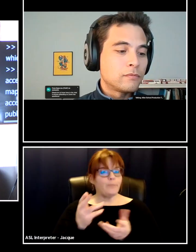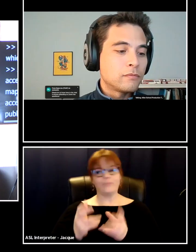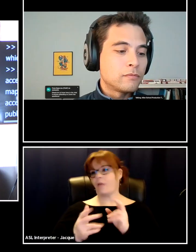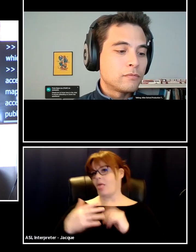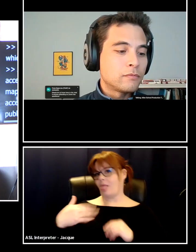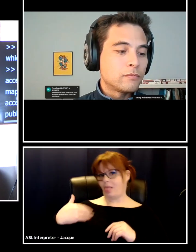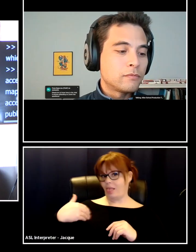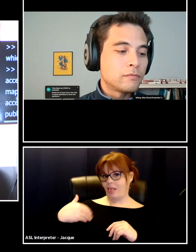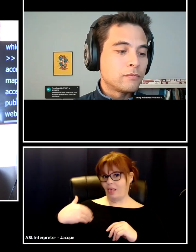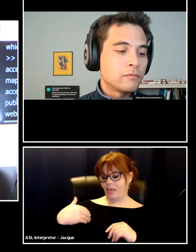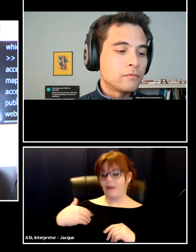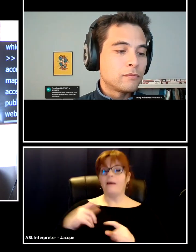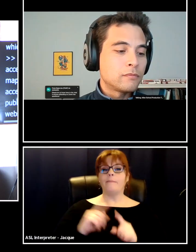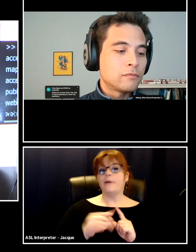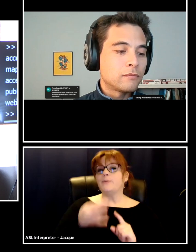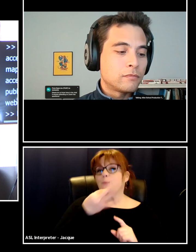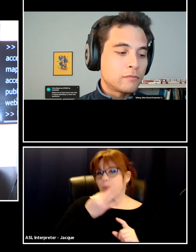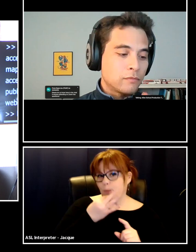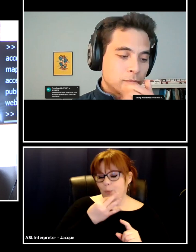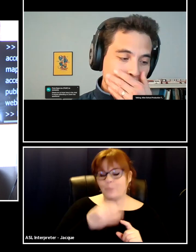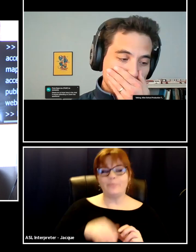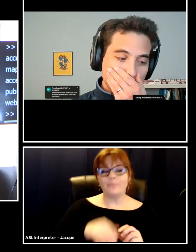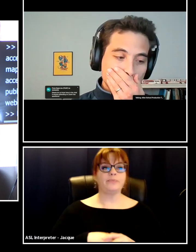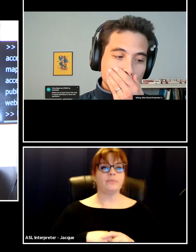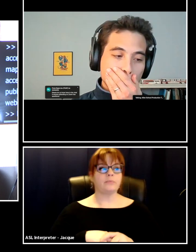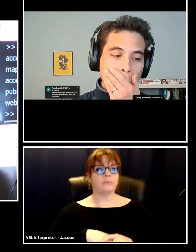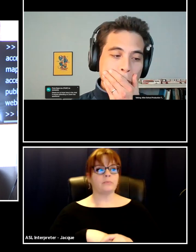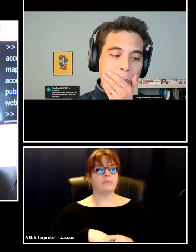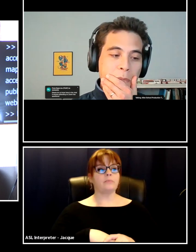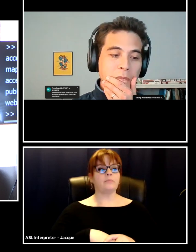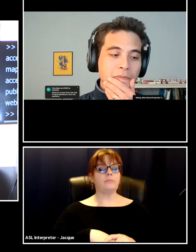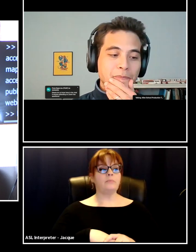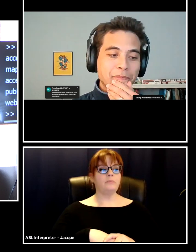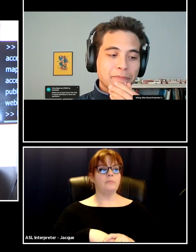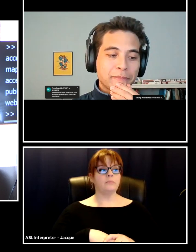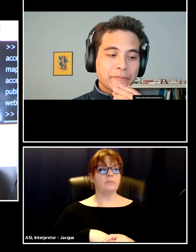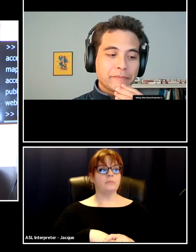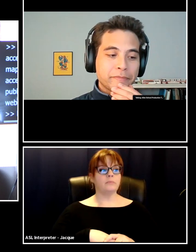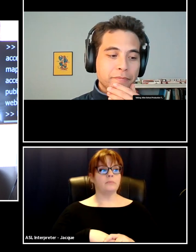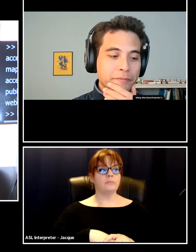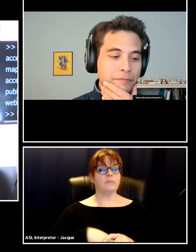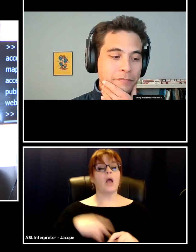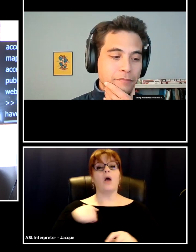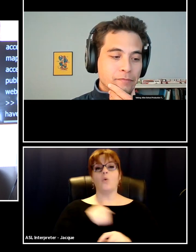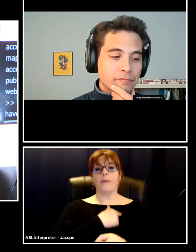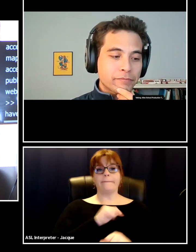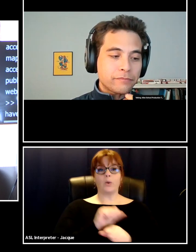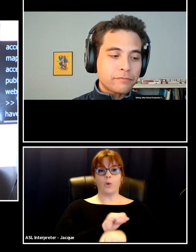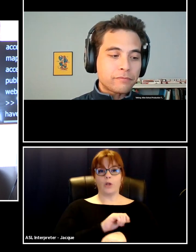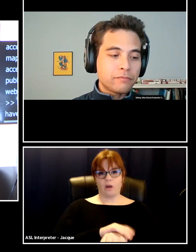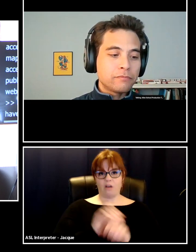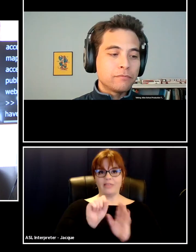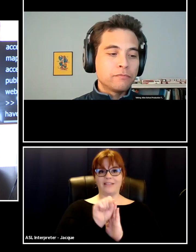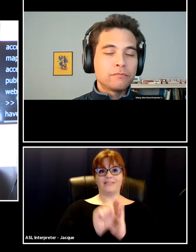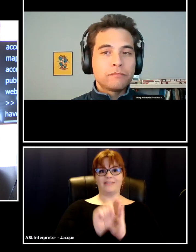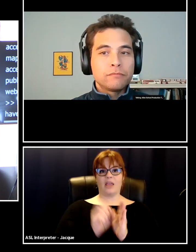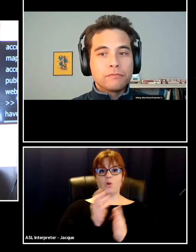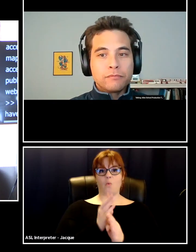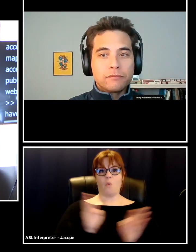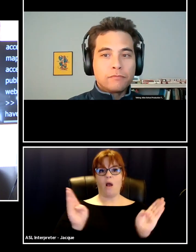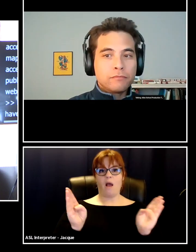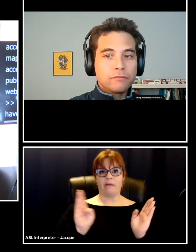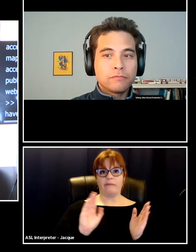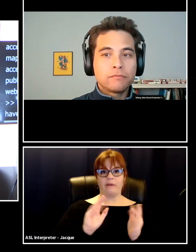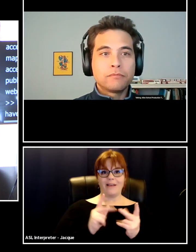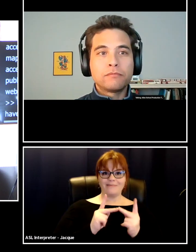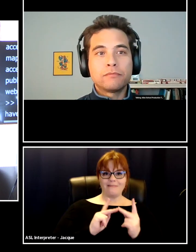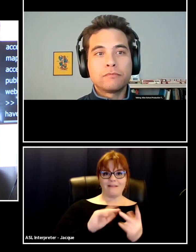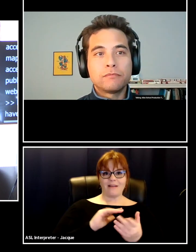Um but soon. Um so we uh have been working on um this statewide uh destination access analysis um